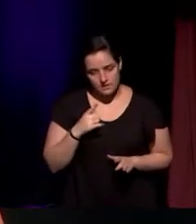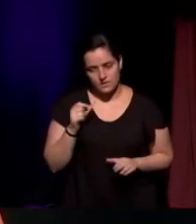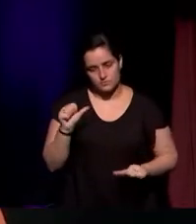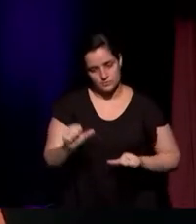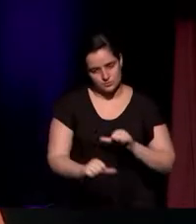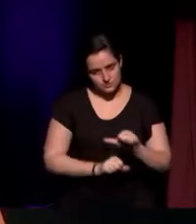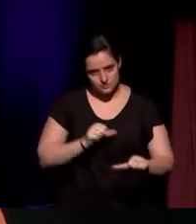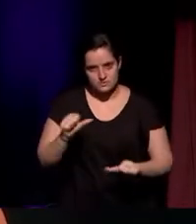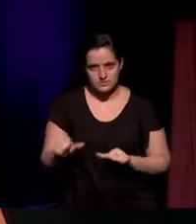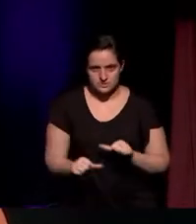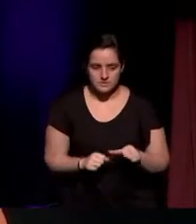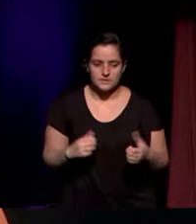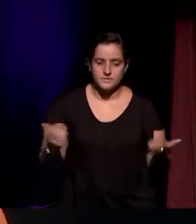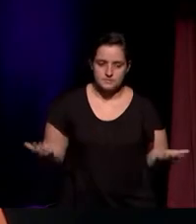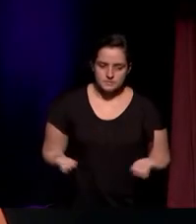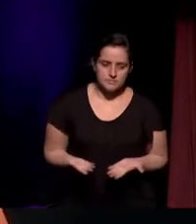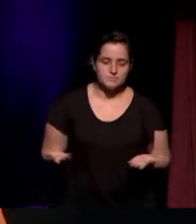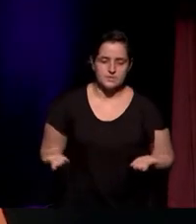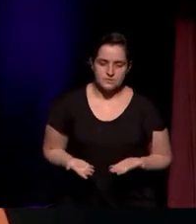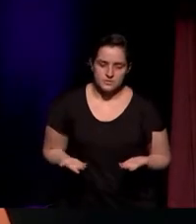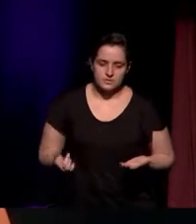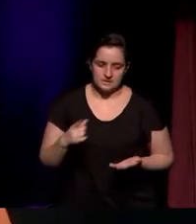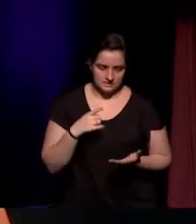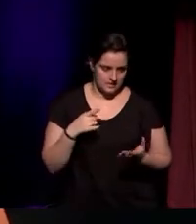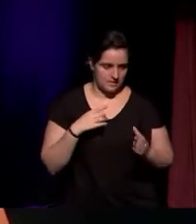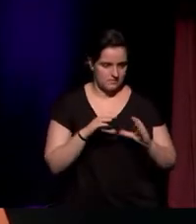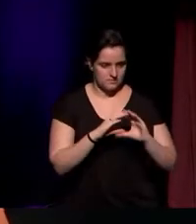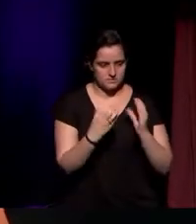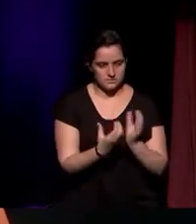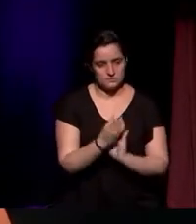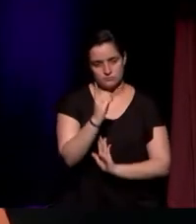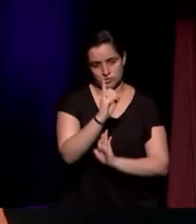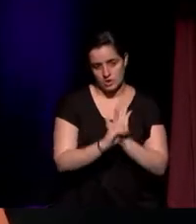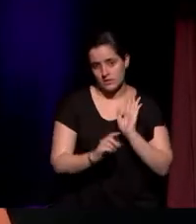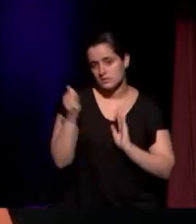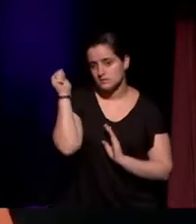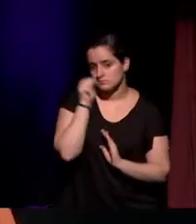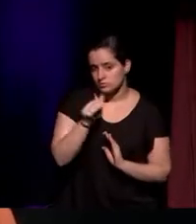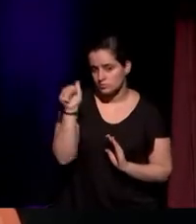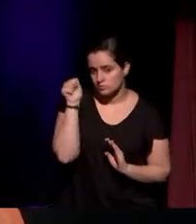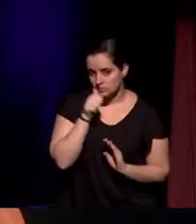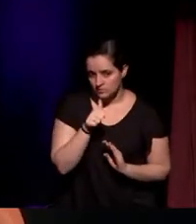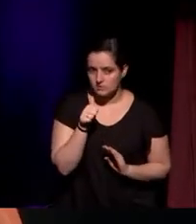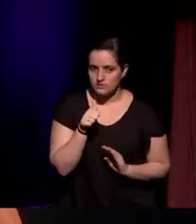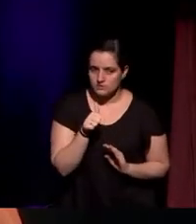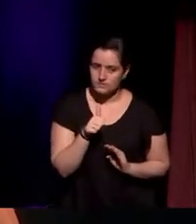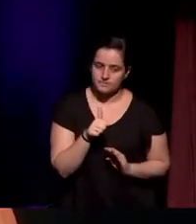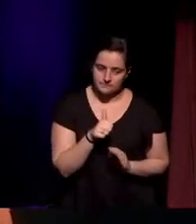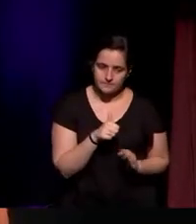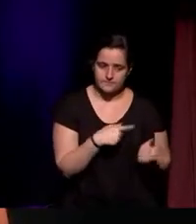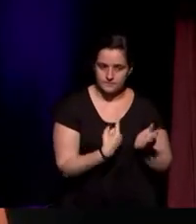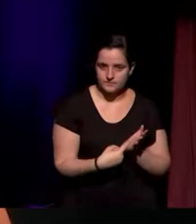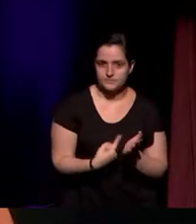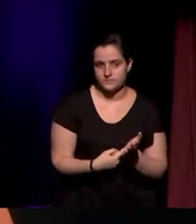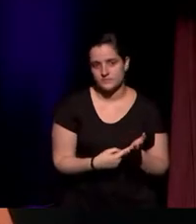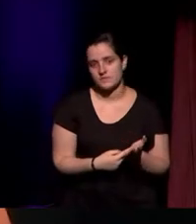Today there is a Committee on Women's Rights, because Lebanon was also such a peculiar country